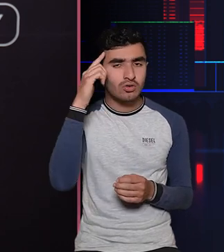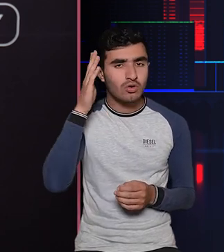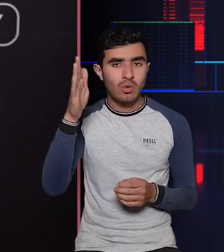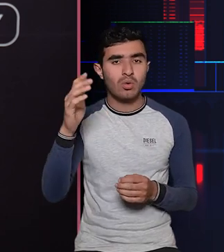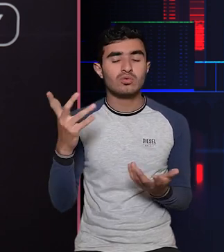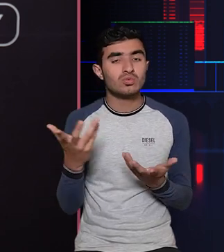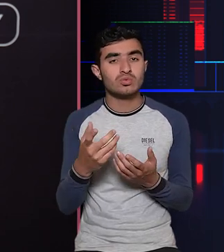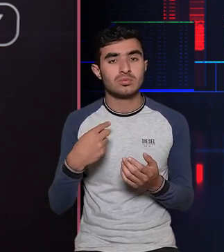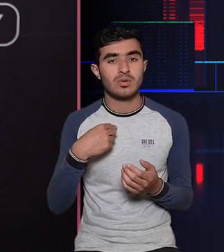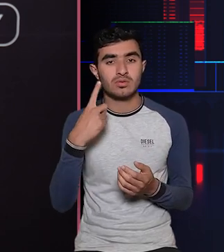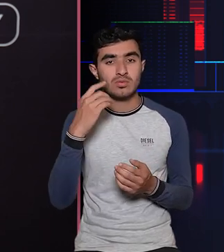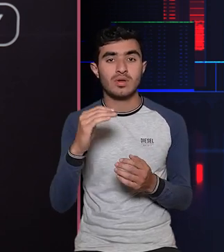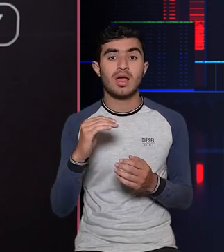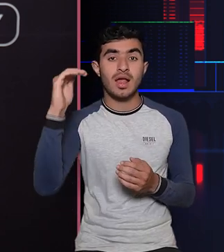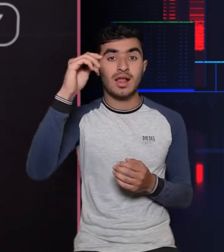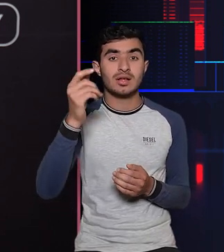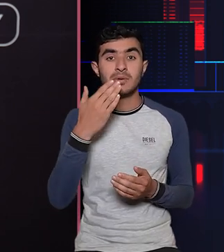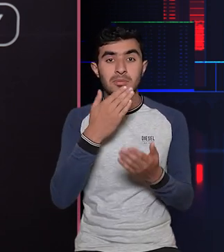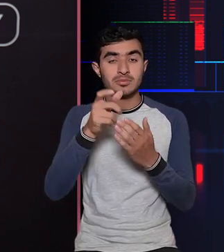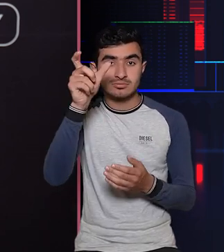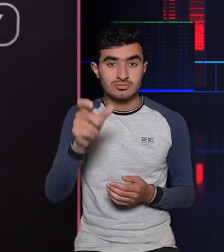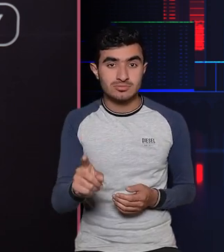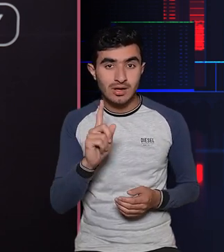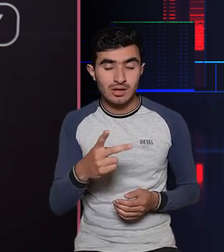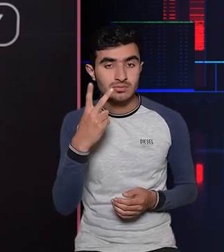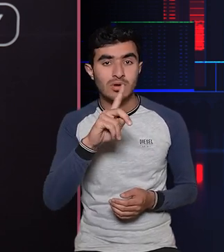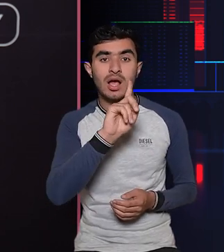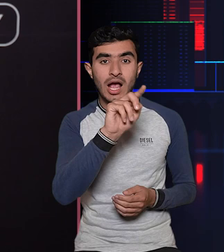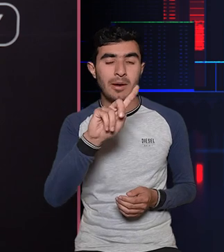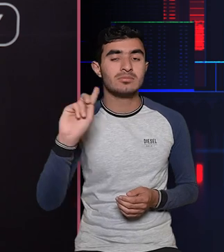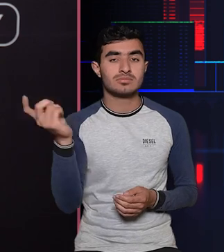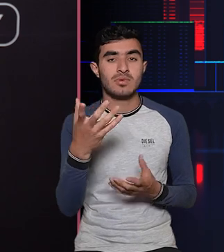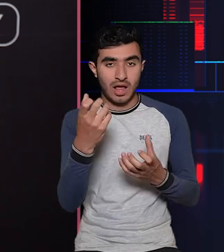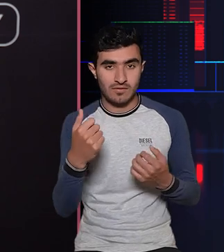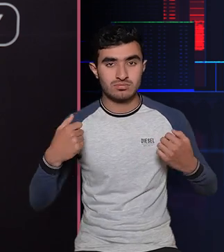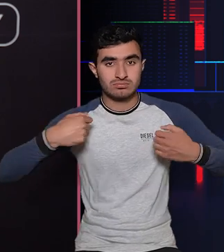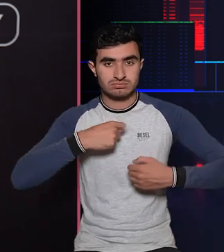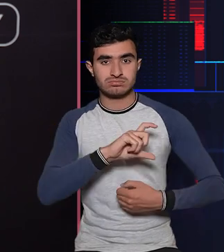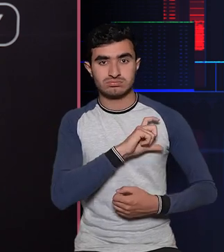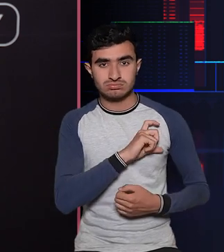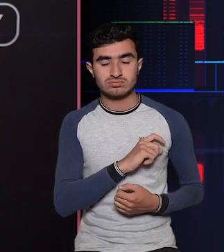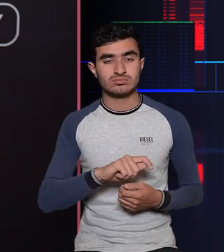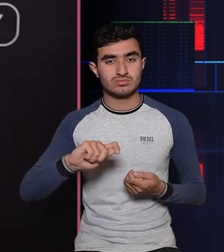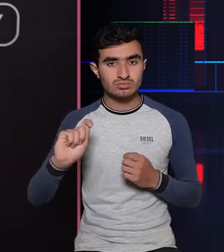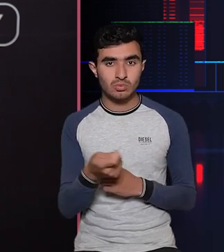sports blazer, and a very limited number of people use to get it so I was after it.